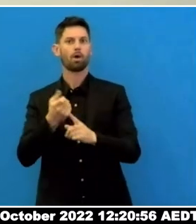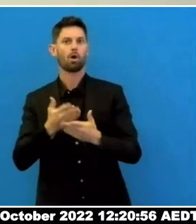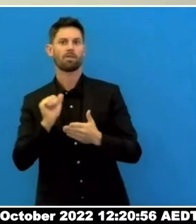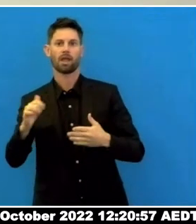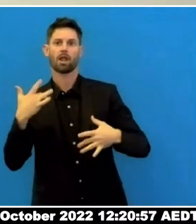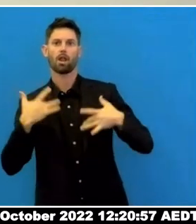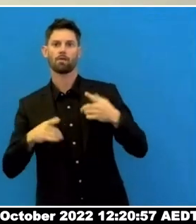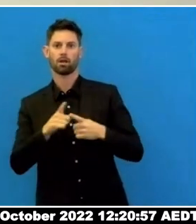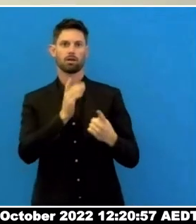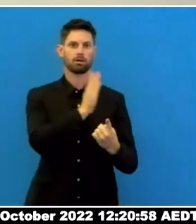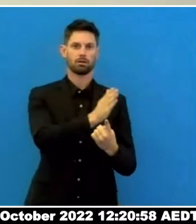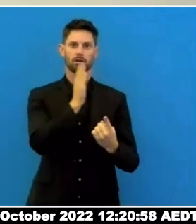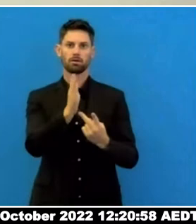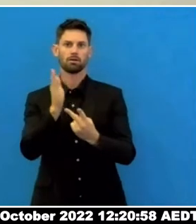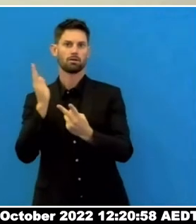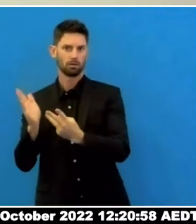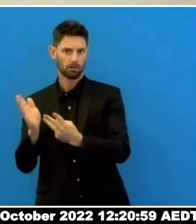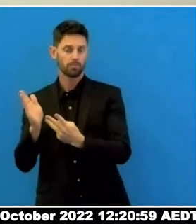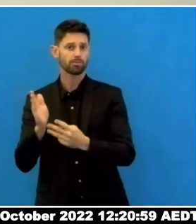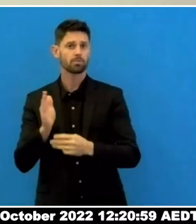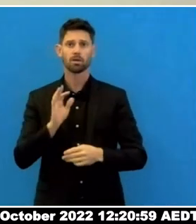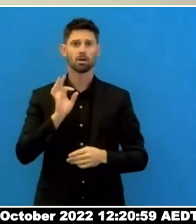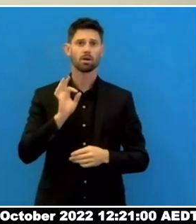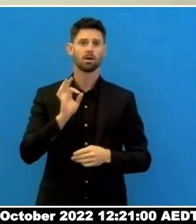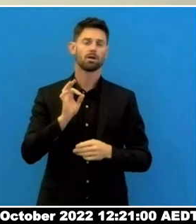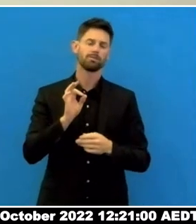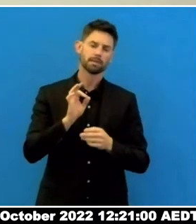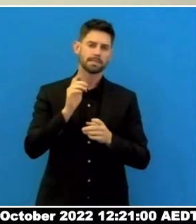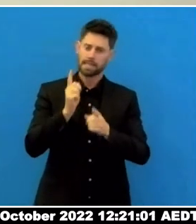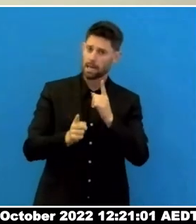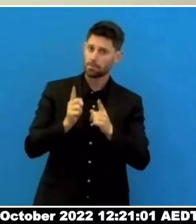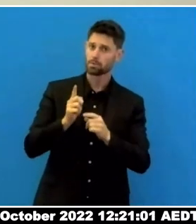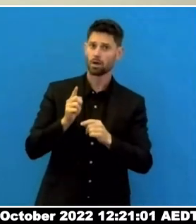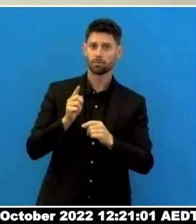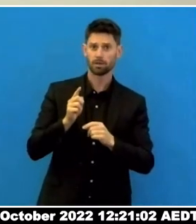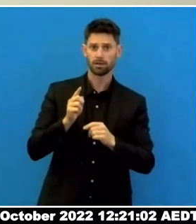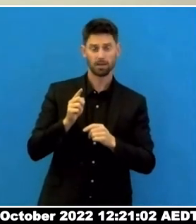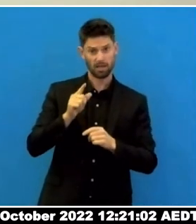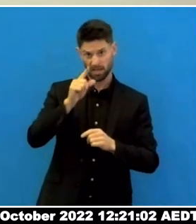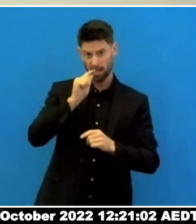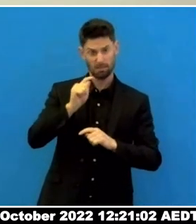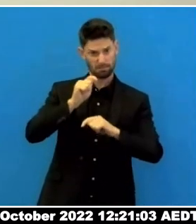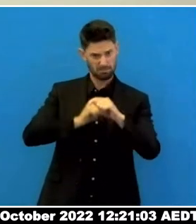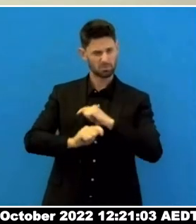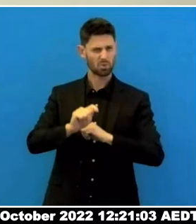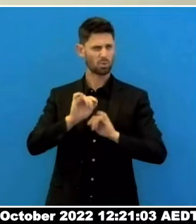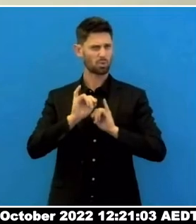And not always, but often that can lead to significant challenges, then, with mental health.